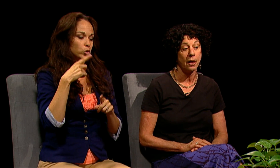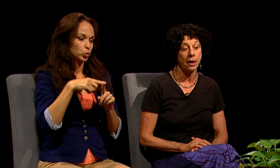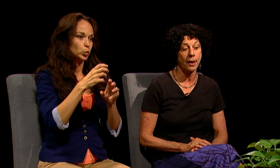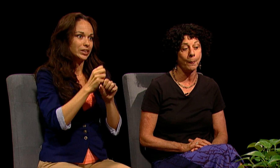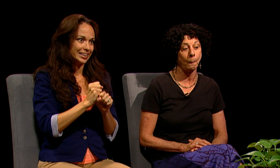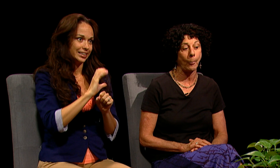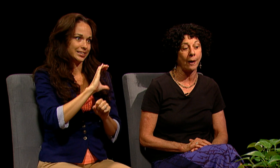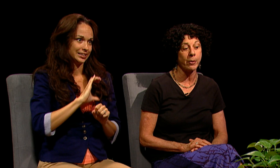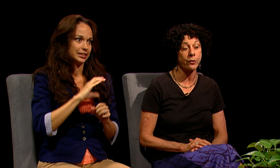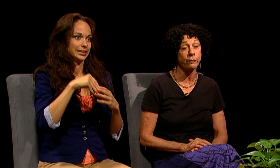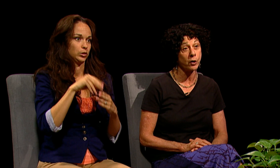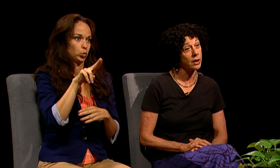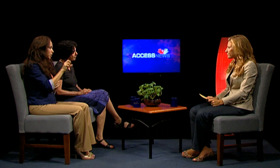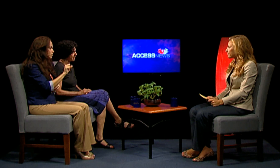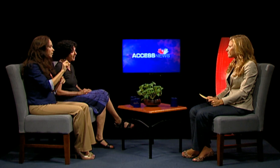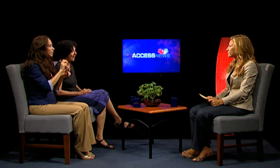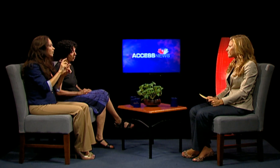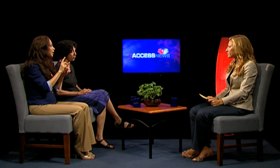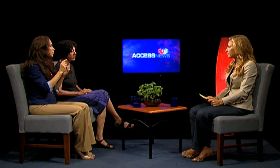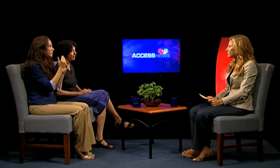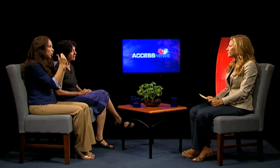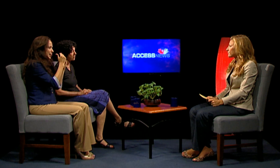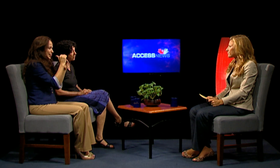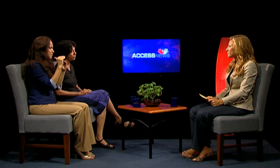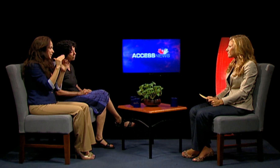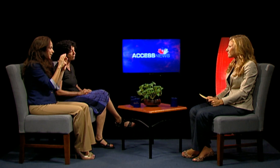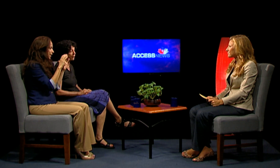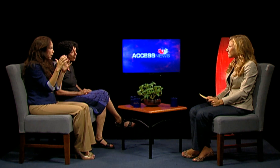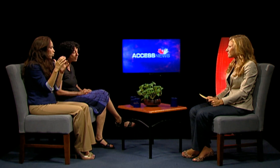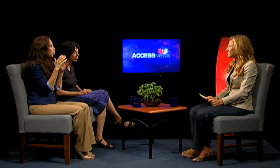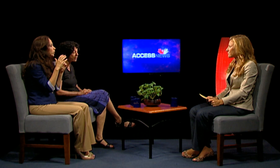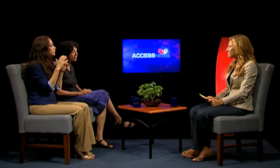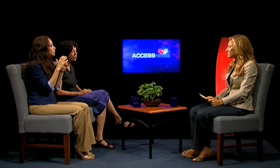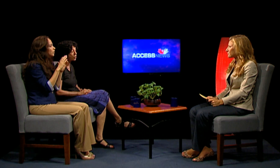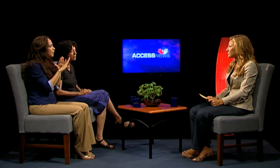BUT THEY'RE VERY LIMITED CATEGORIES BASED ON CERTAIN FAMILY RELATIONSHIPS,